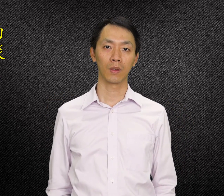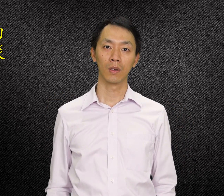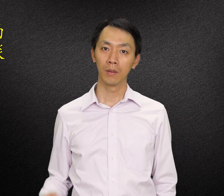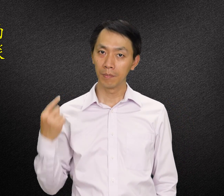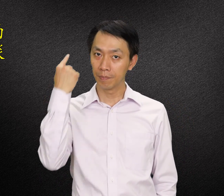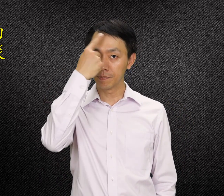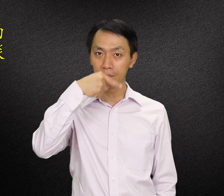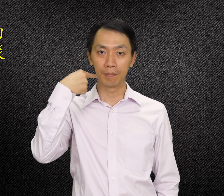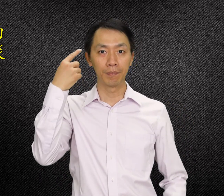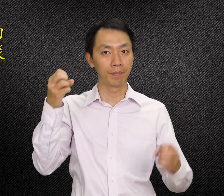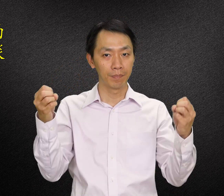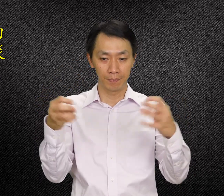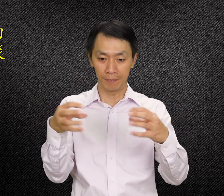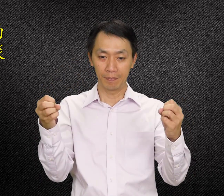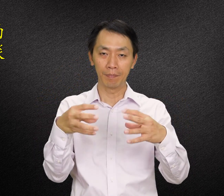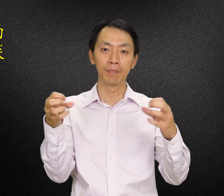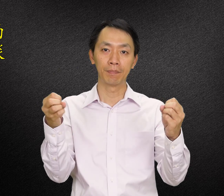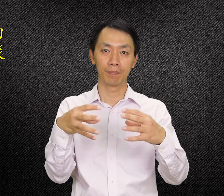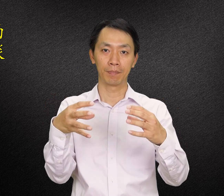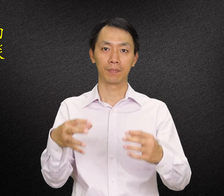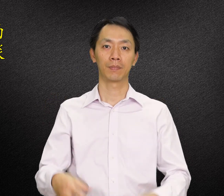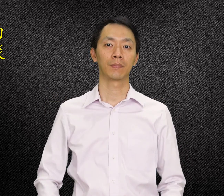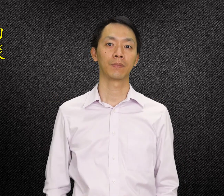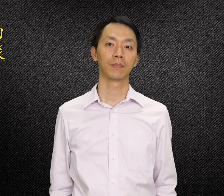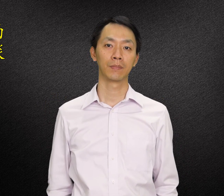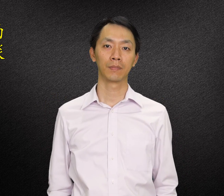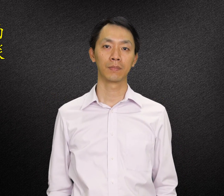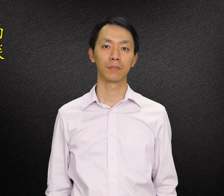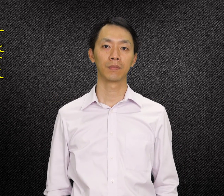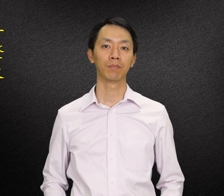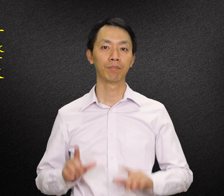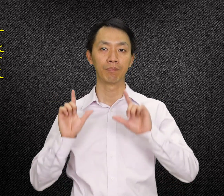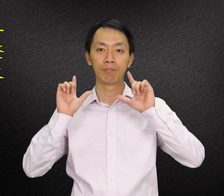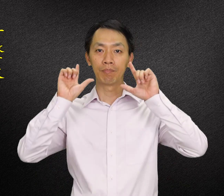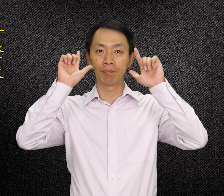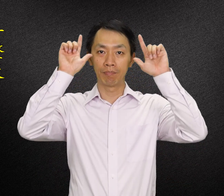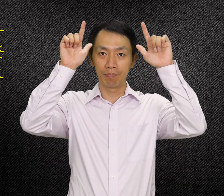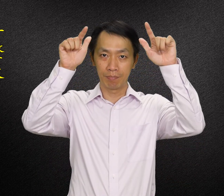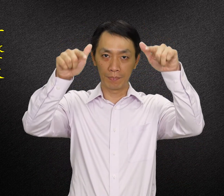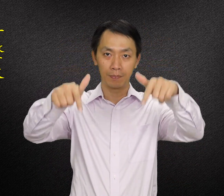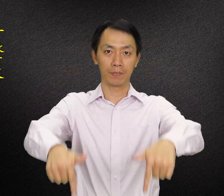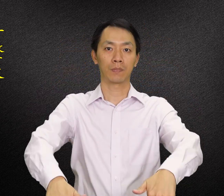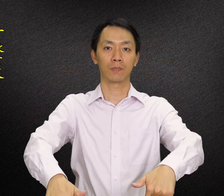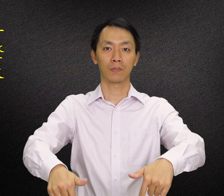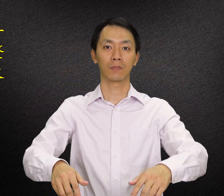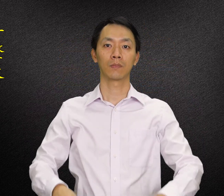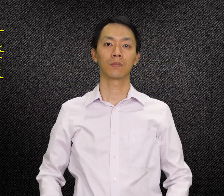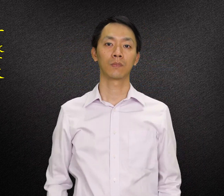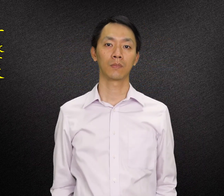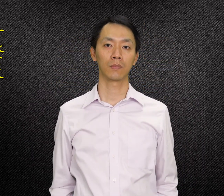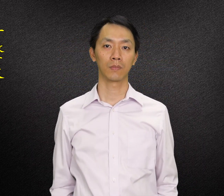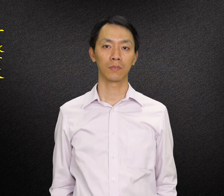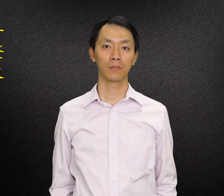interview (face + discuss) whole day / all day long